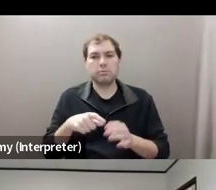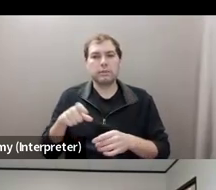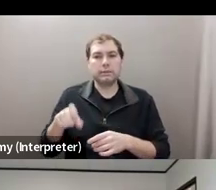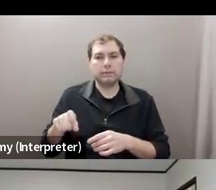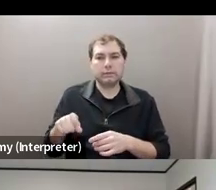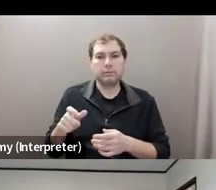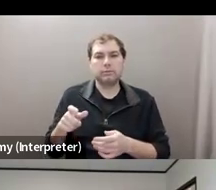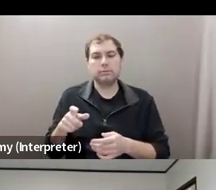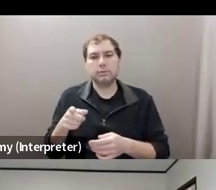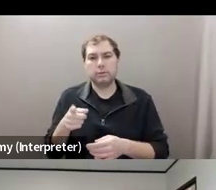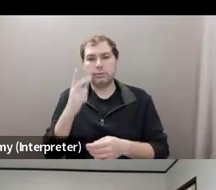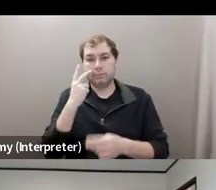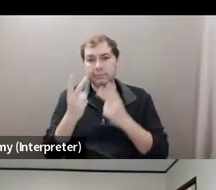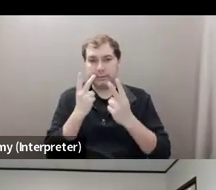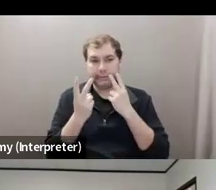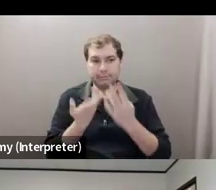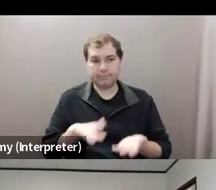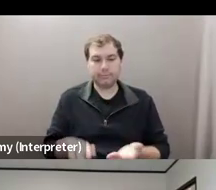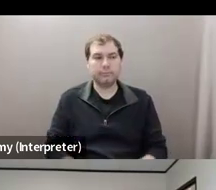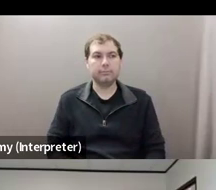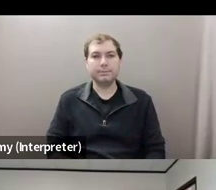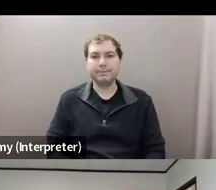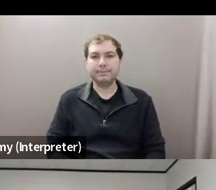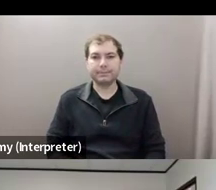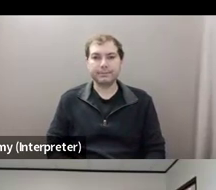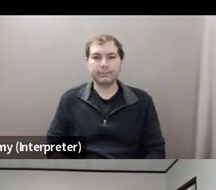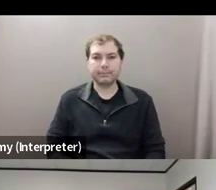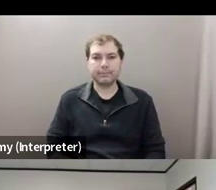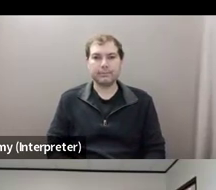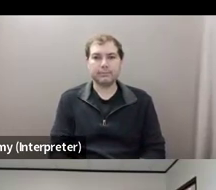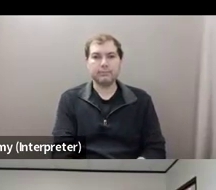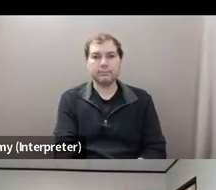Beck Levin: that he was seeing. So I mean. Beck Levin: I guess